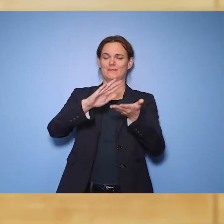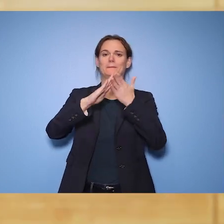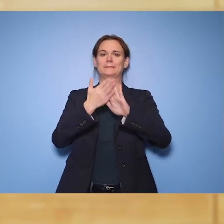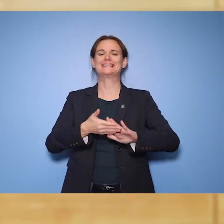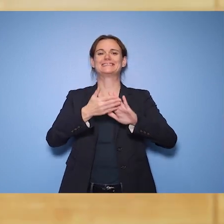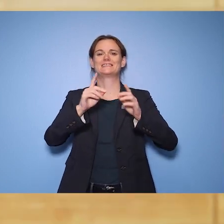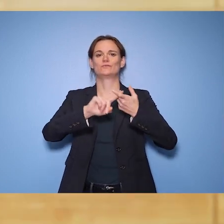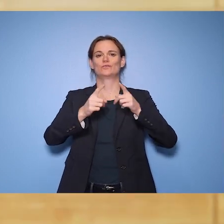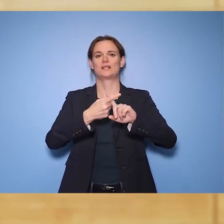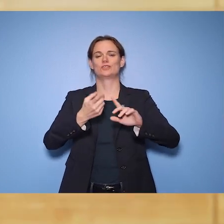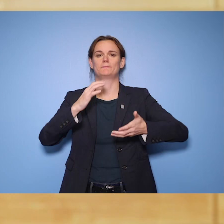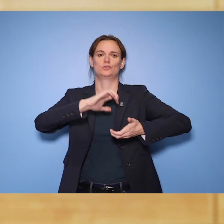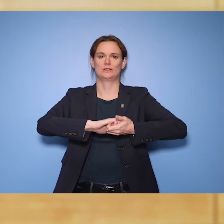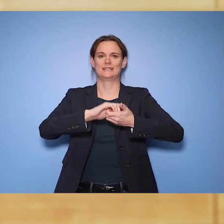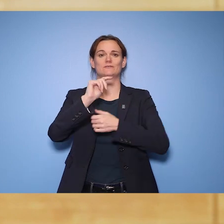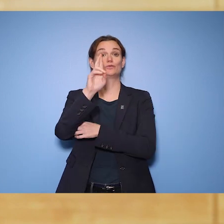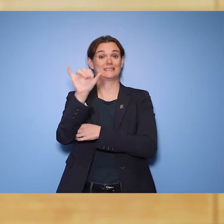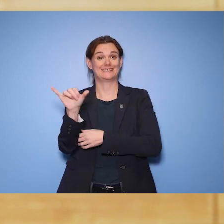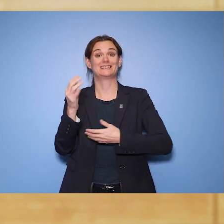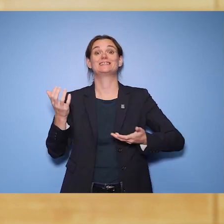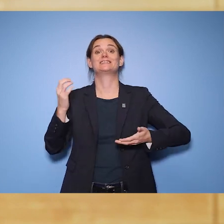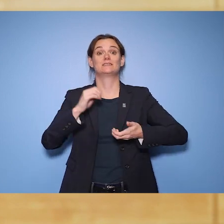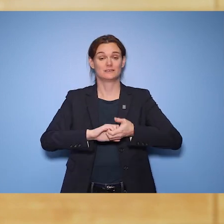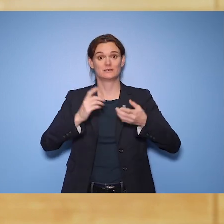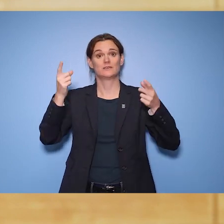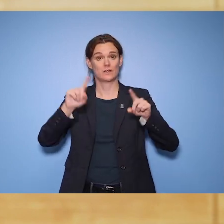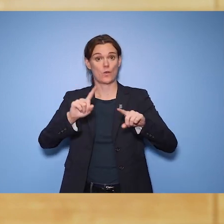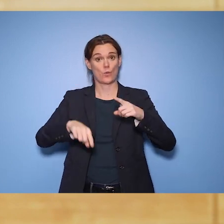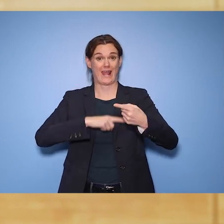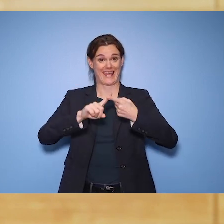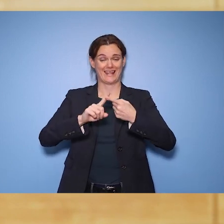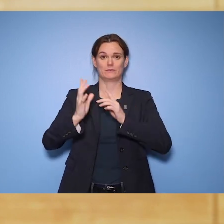the peace and friendship treaties. These were first signed between the Mi'kmaq nation and the